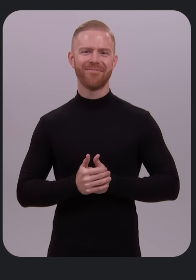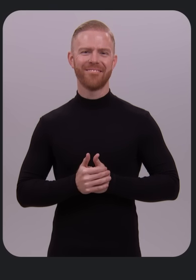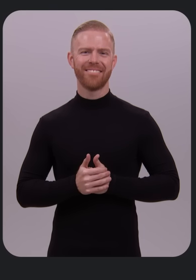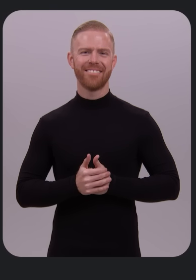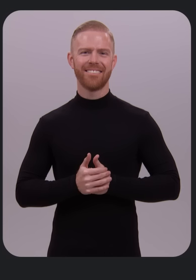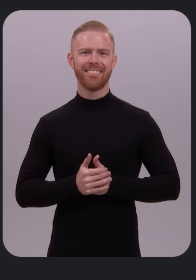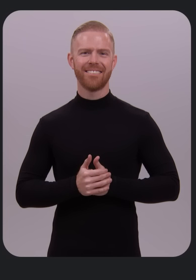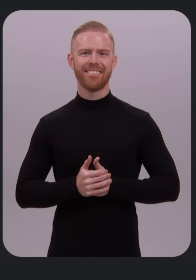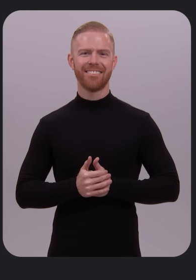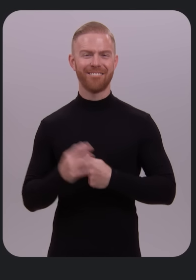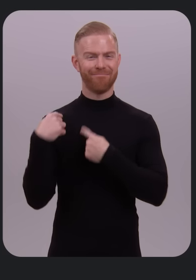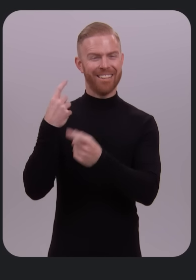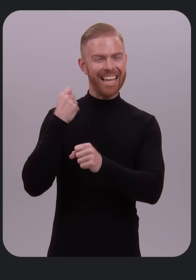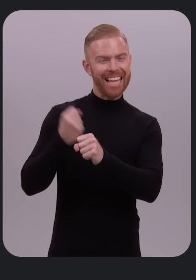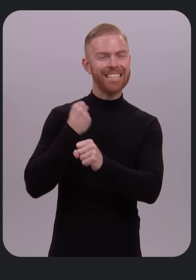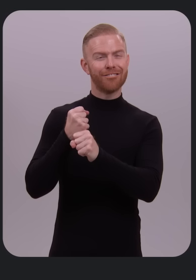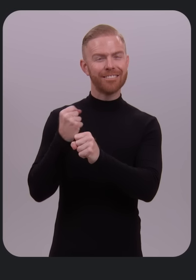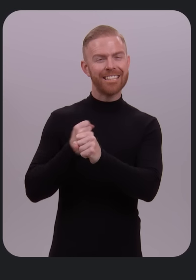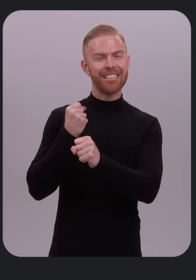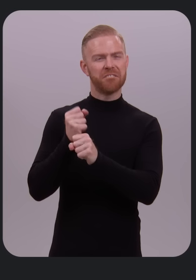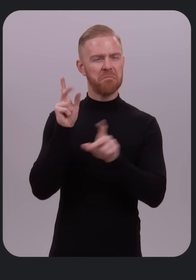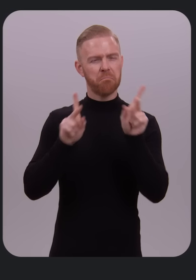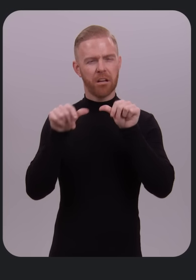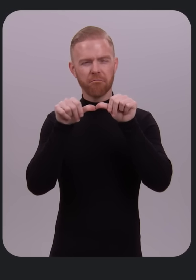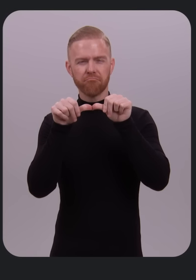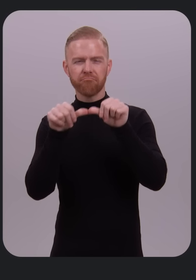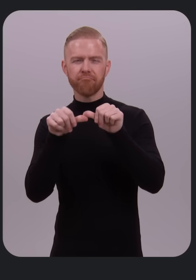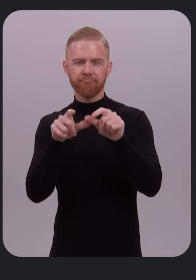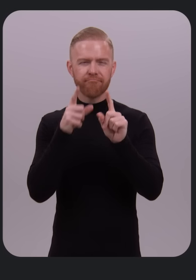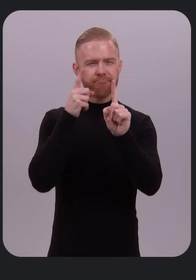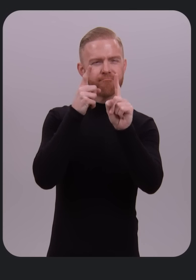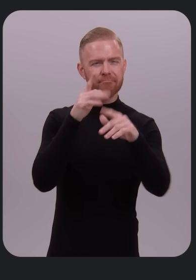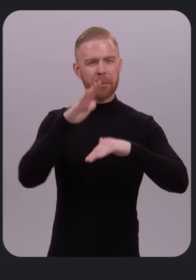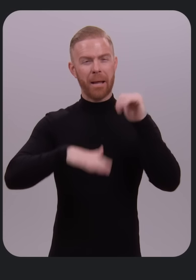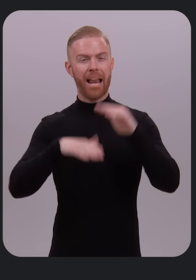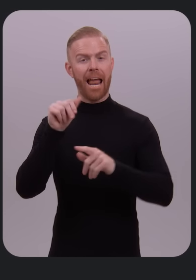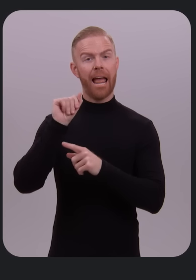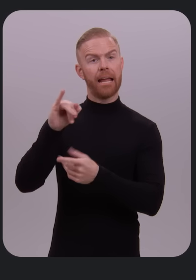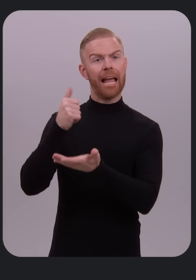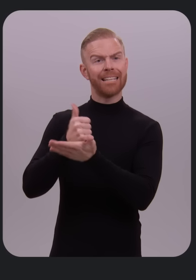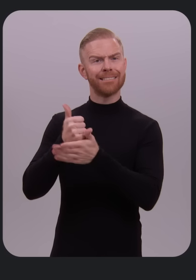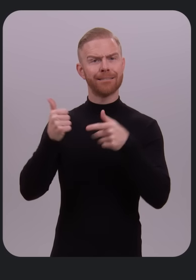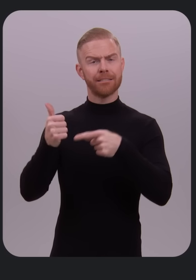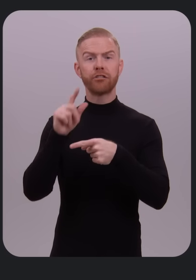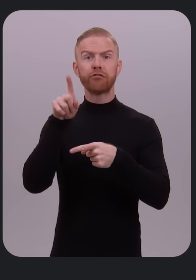For years, people have pursued building an AI assistant that doesn't just respond,